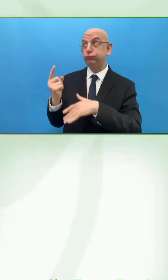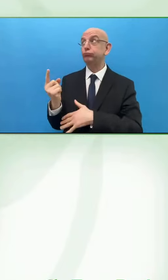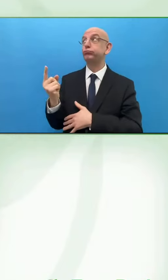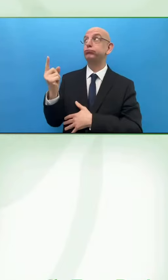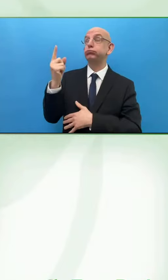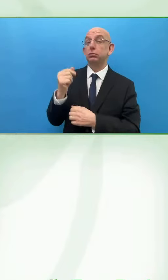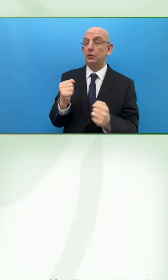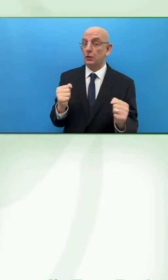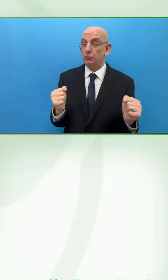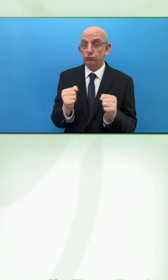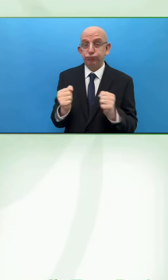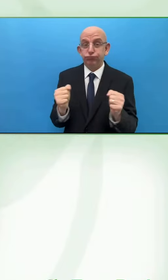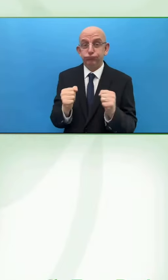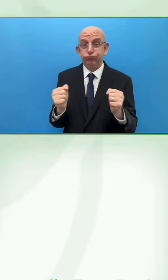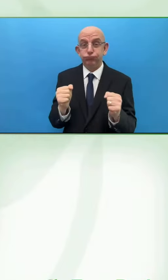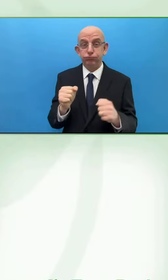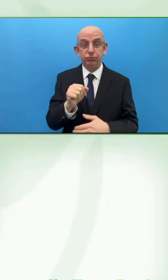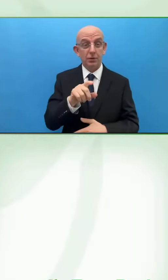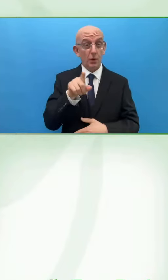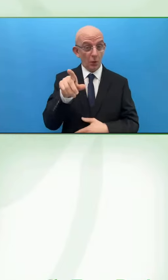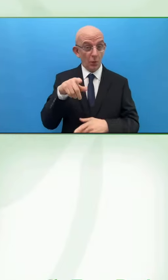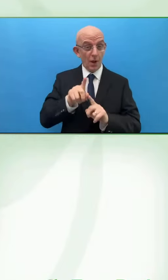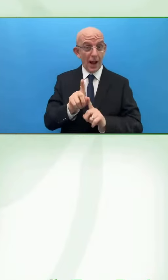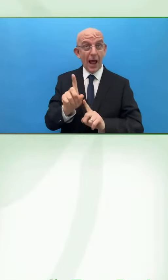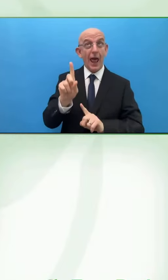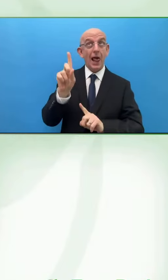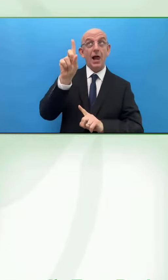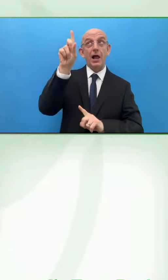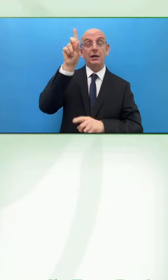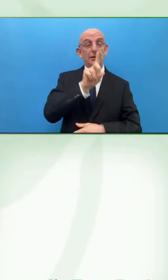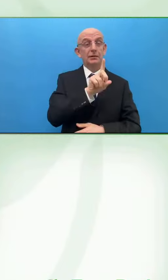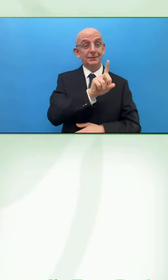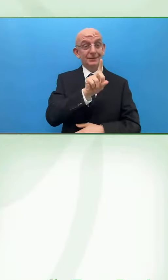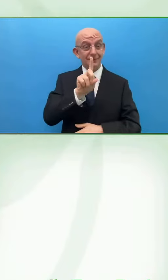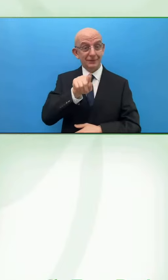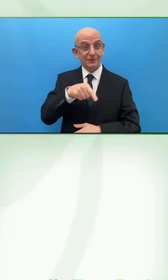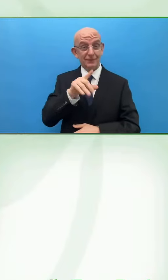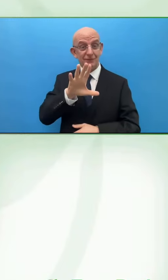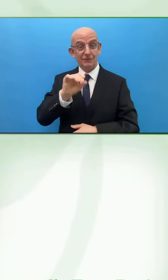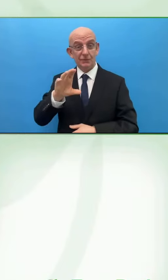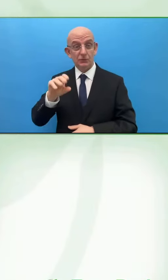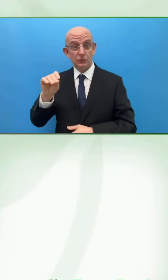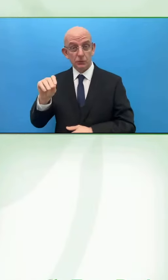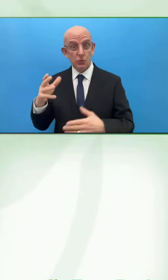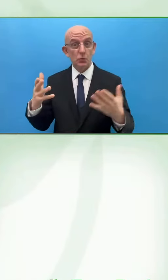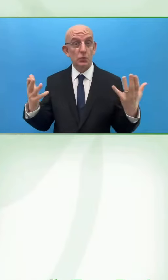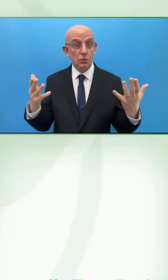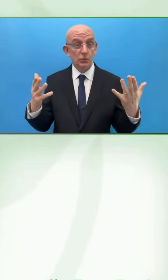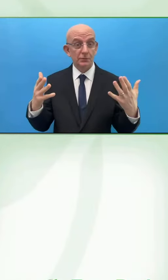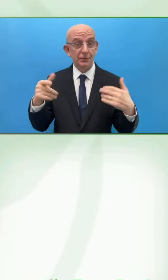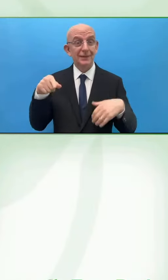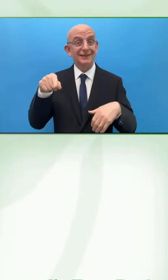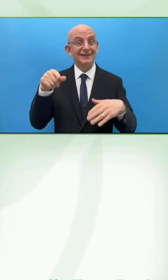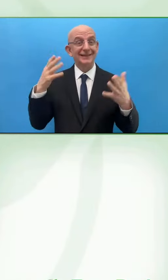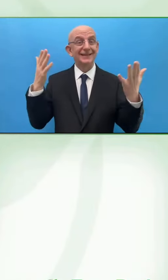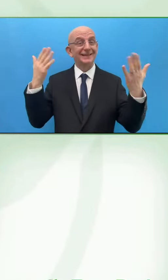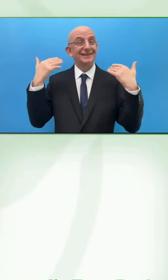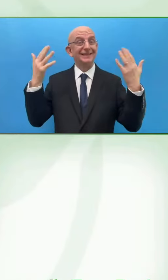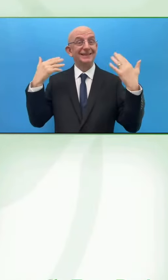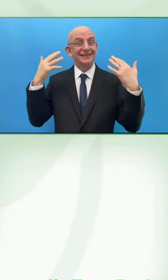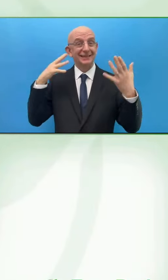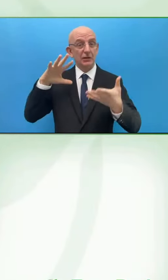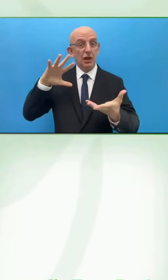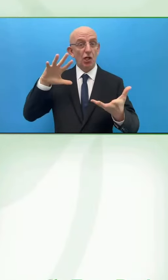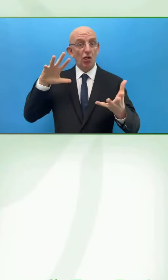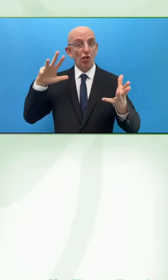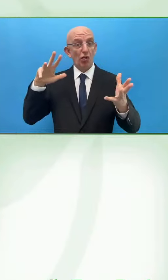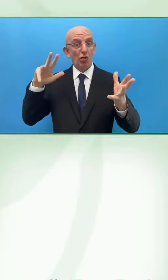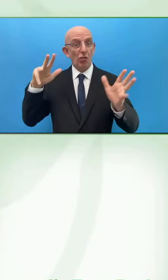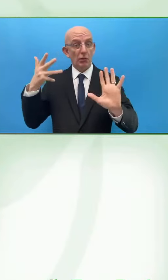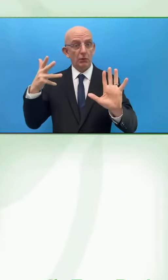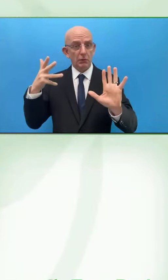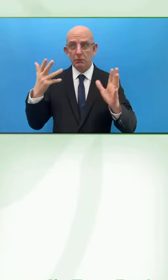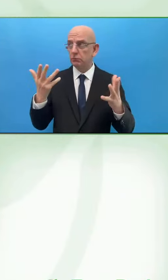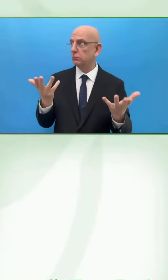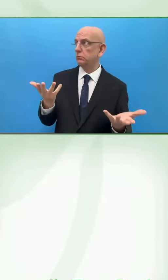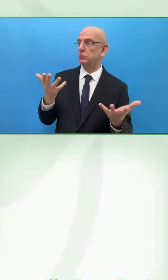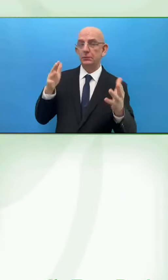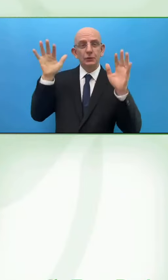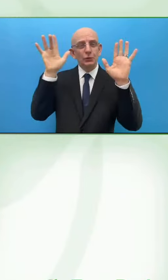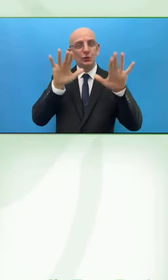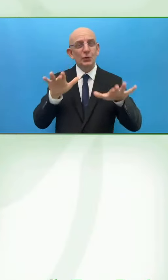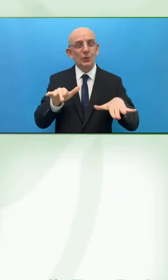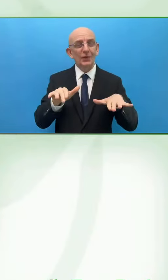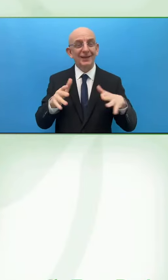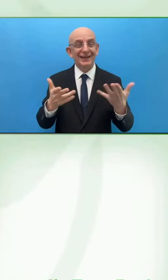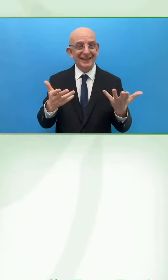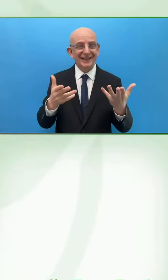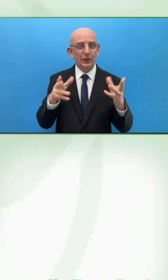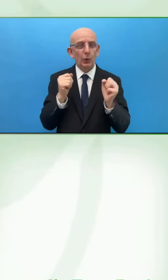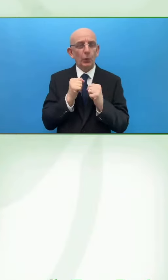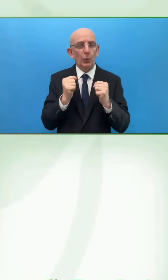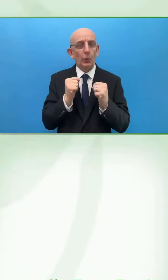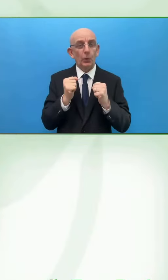But it was absolutely unfortunate that just two days before, that he was supposed to fly,